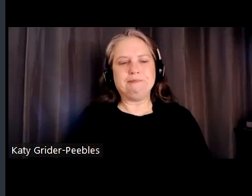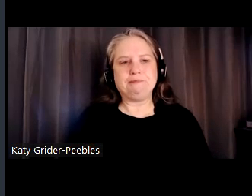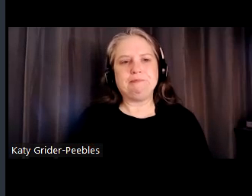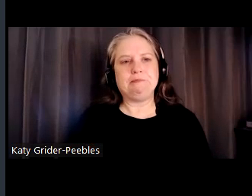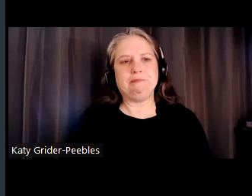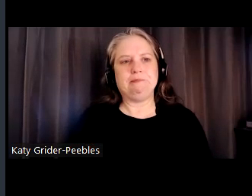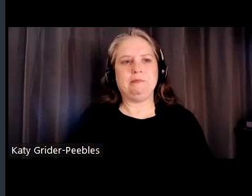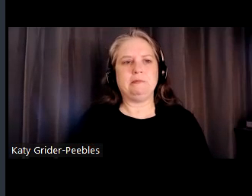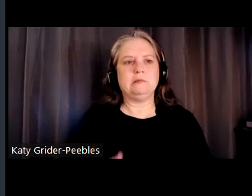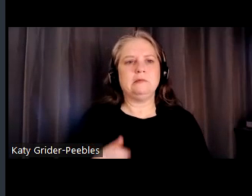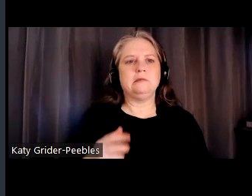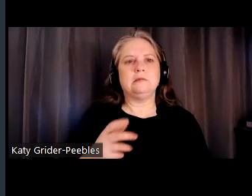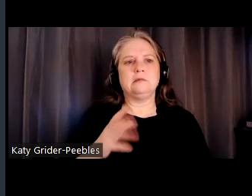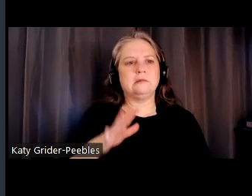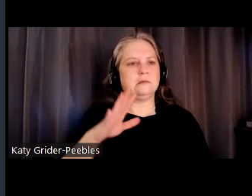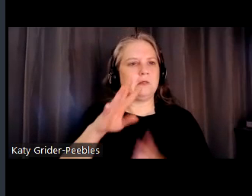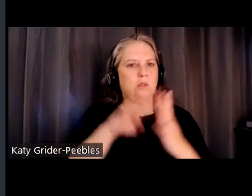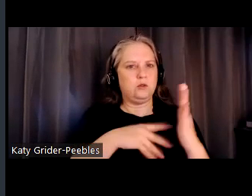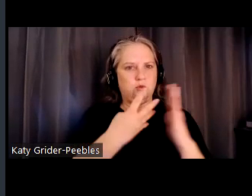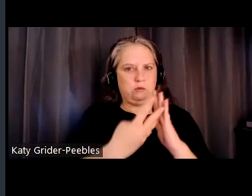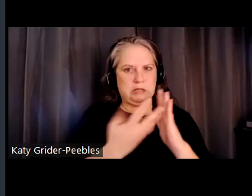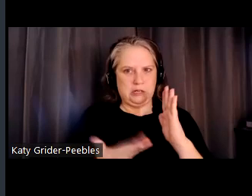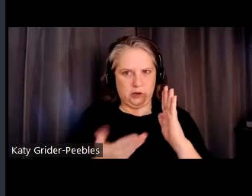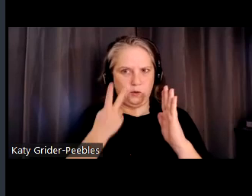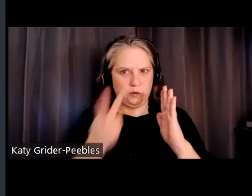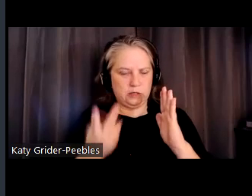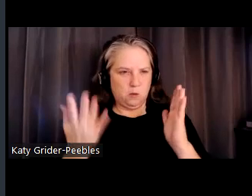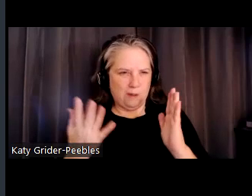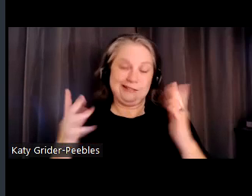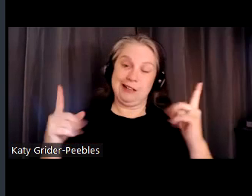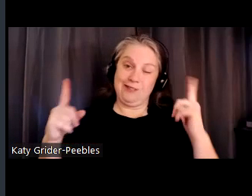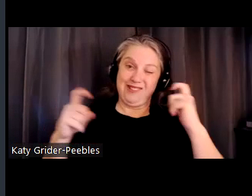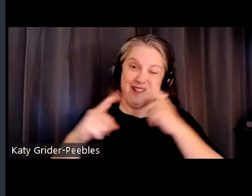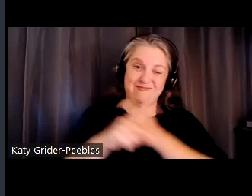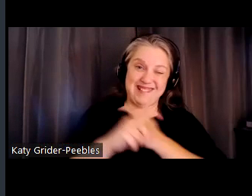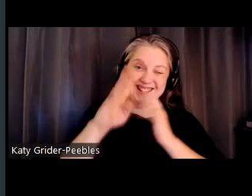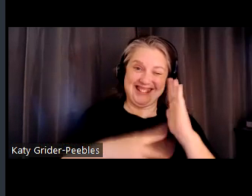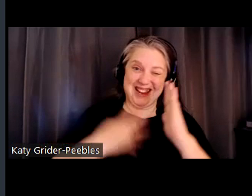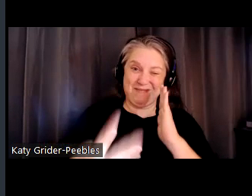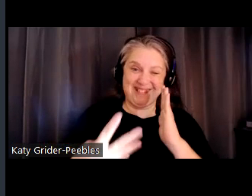On the screen I have a little bit of complex table here that's going to talk